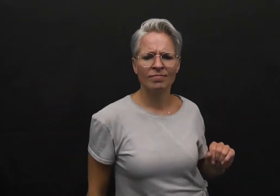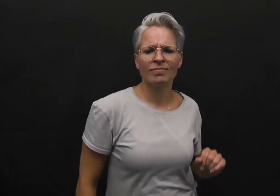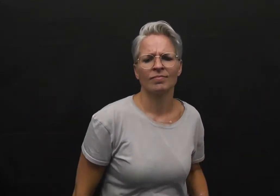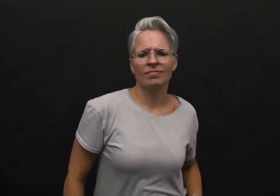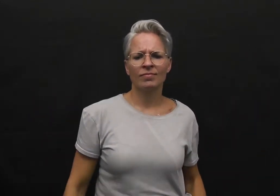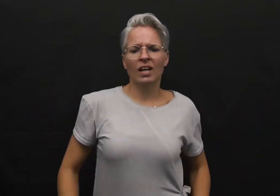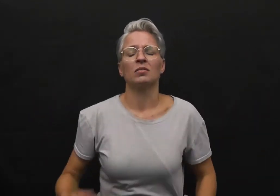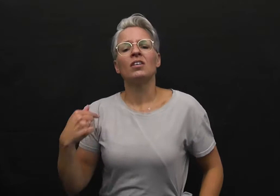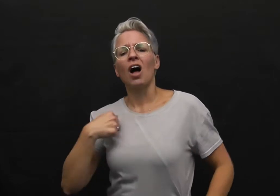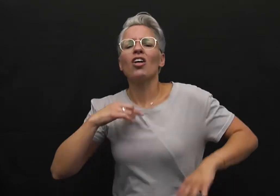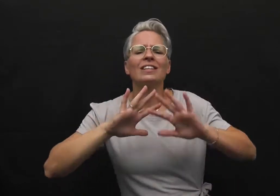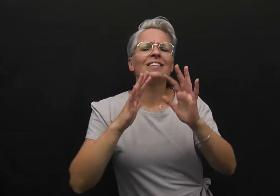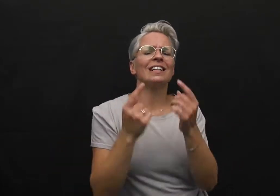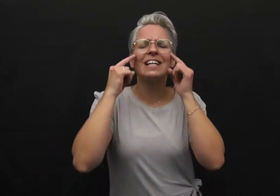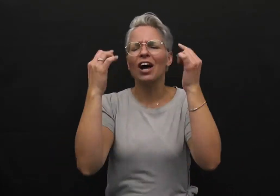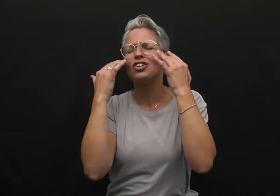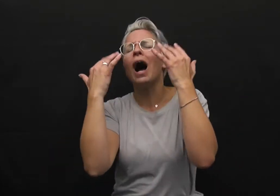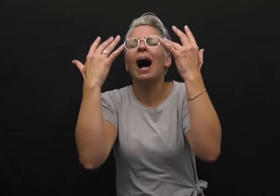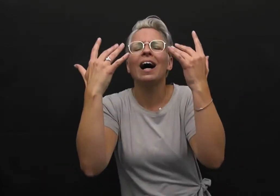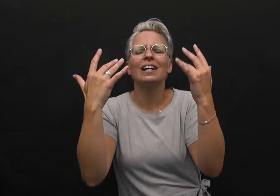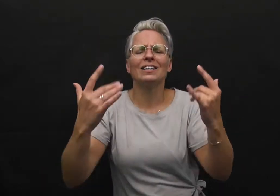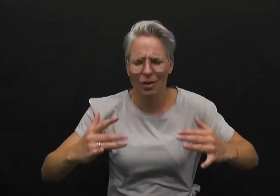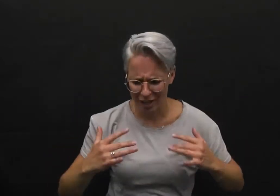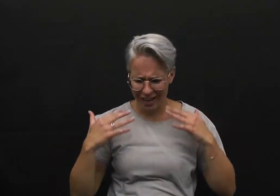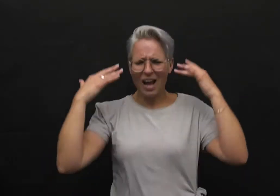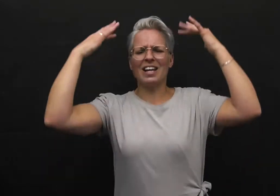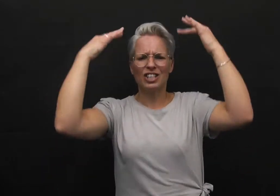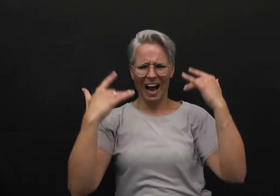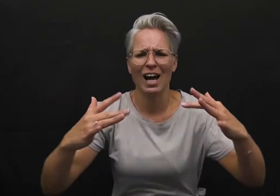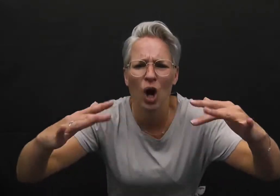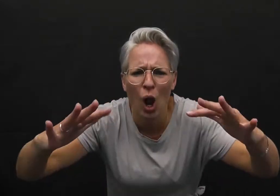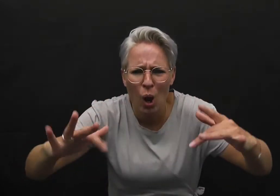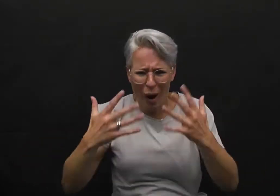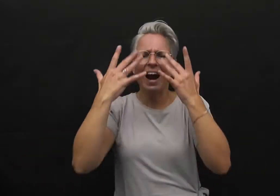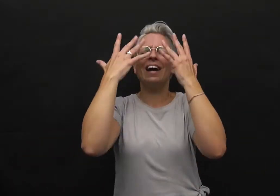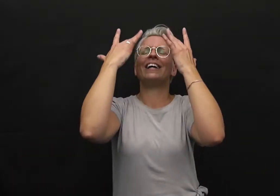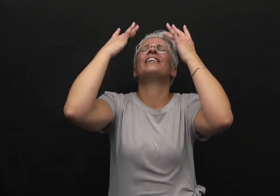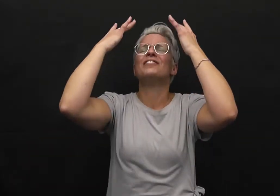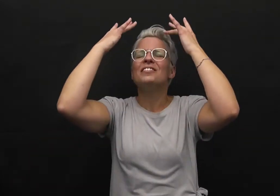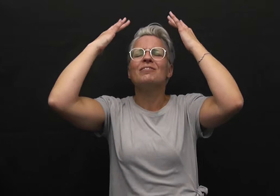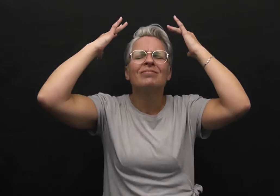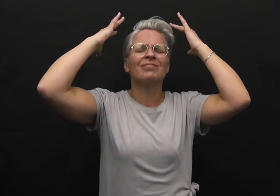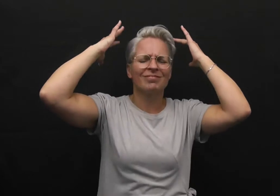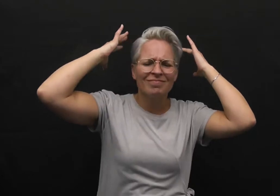All these tears I cry Drownin' in a tidal wave